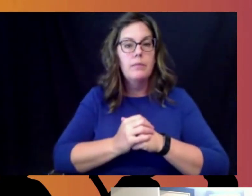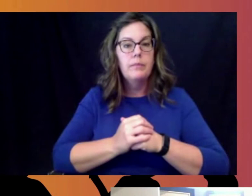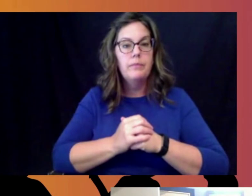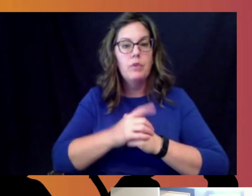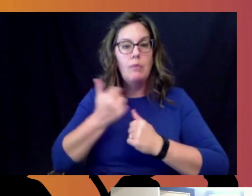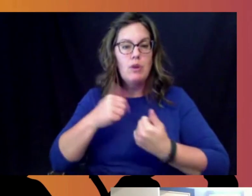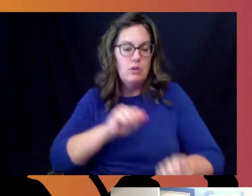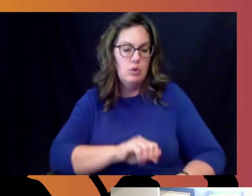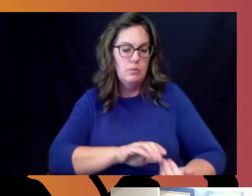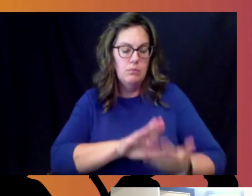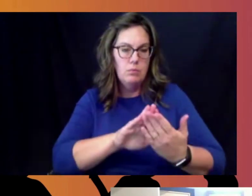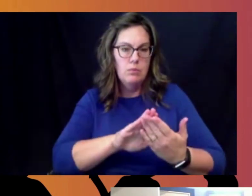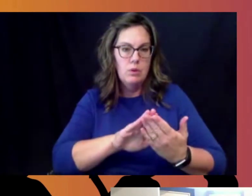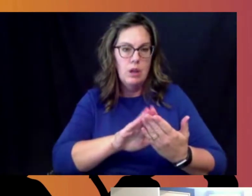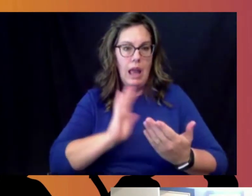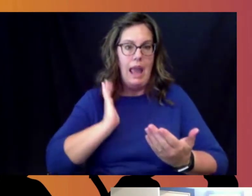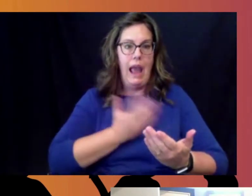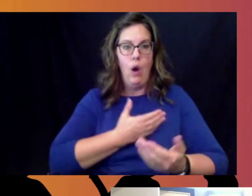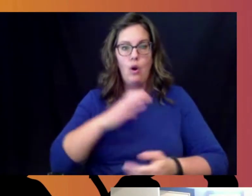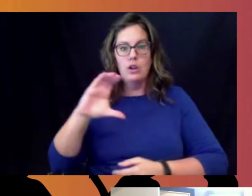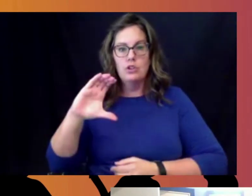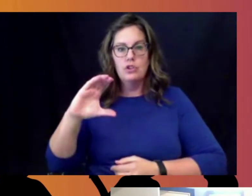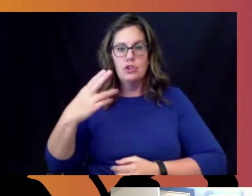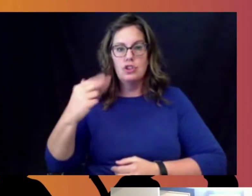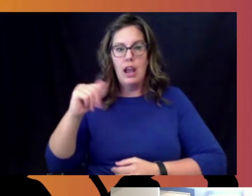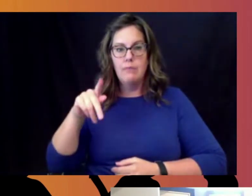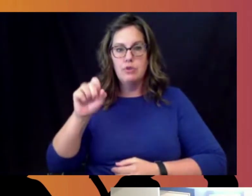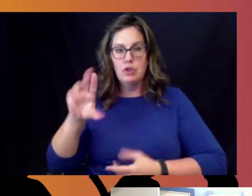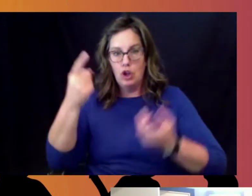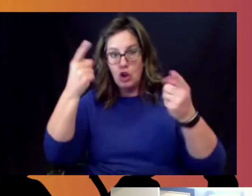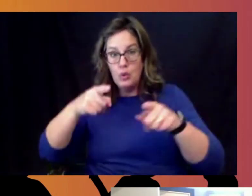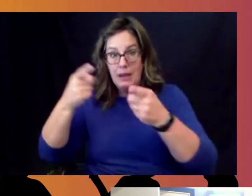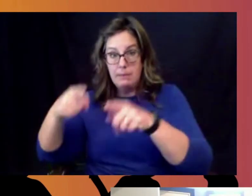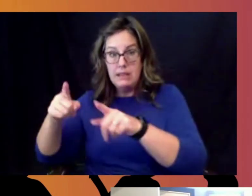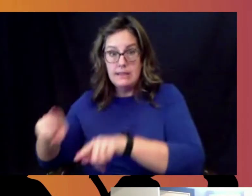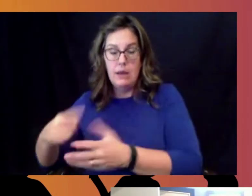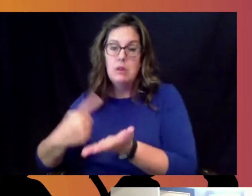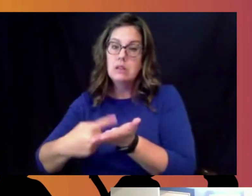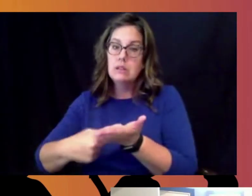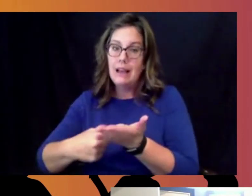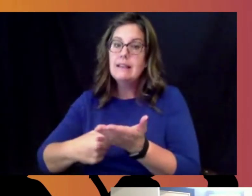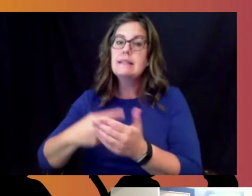chapter agreements that we go through every single meeting because we have um dope agreements that